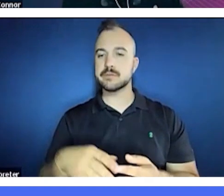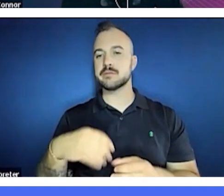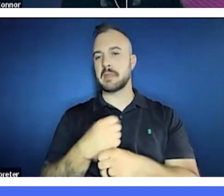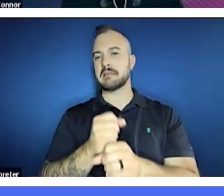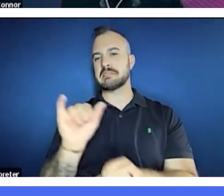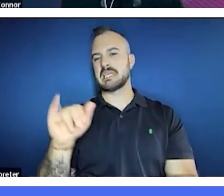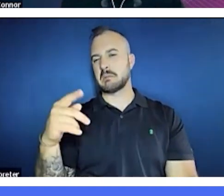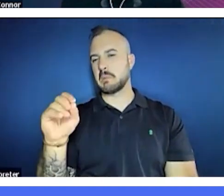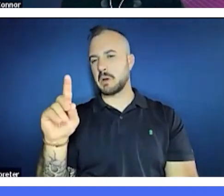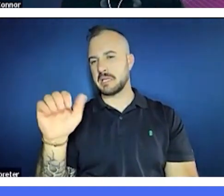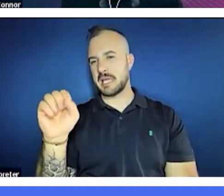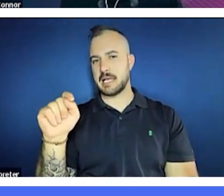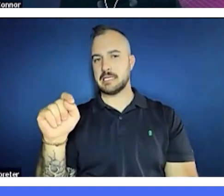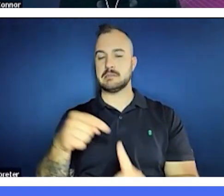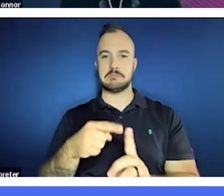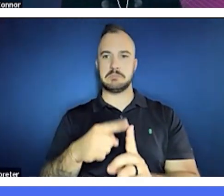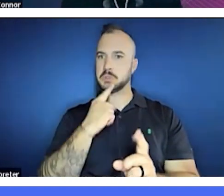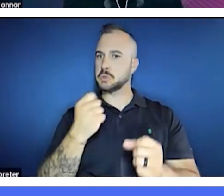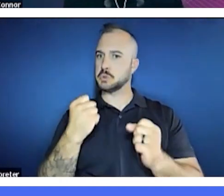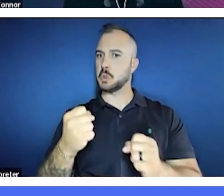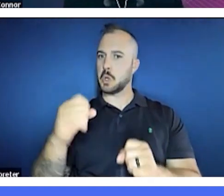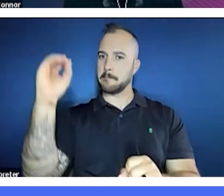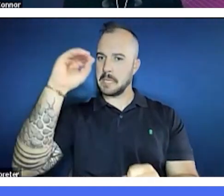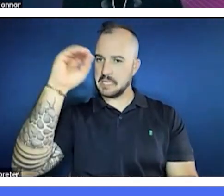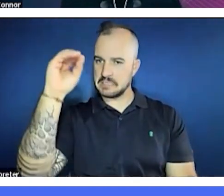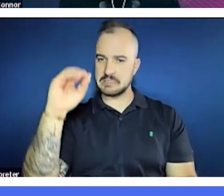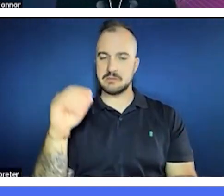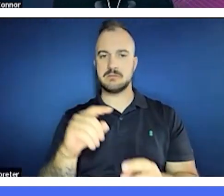But he has very strong opinions on things like golf